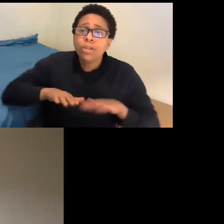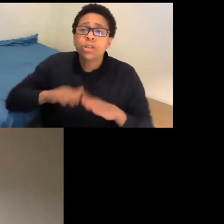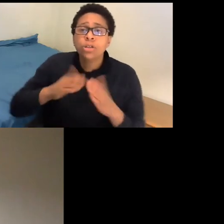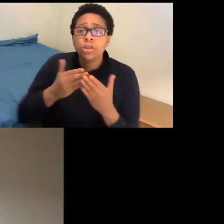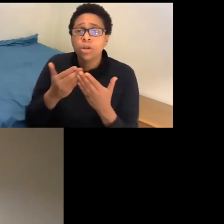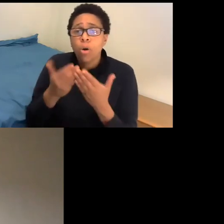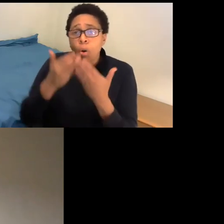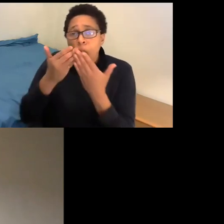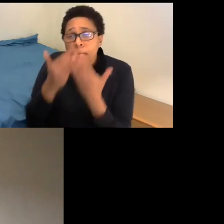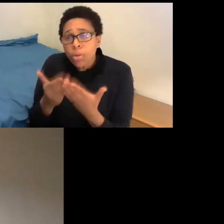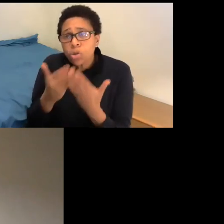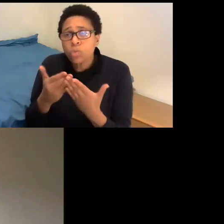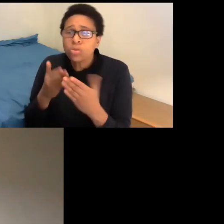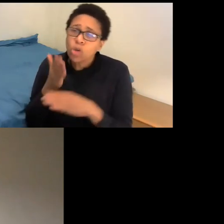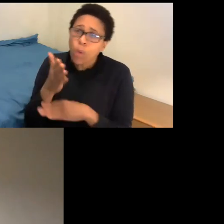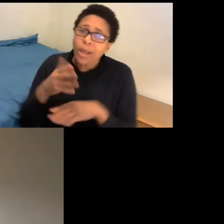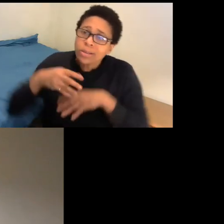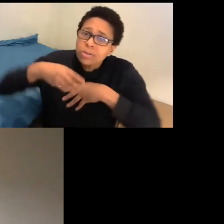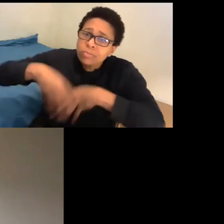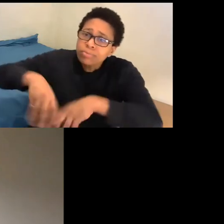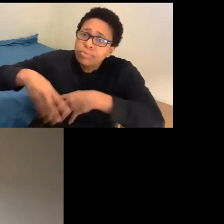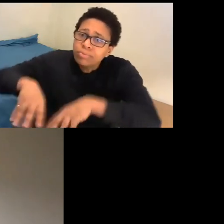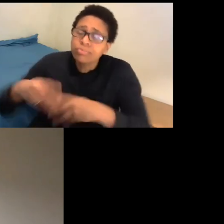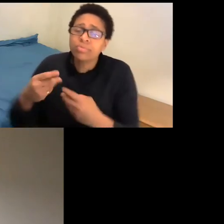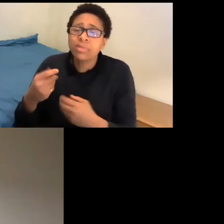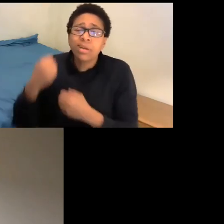Dr Shah: Yes, I have views on this. No. And I've met many ex